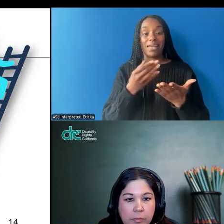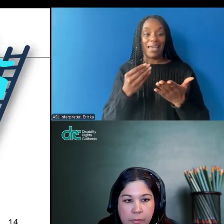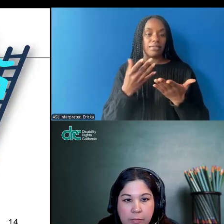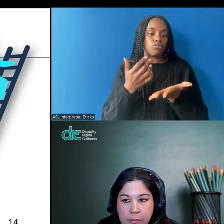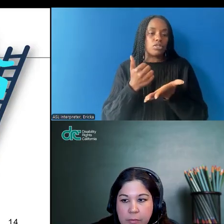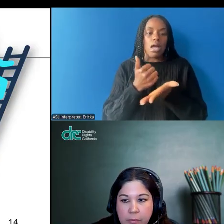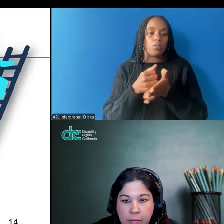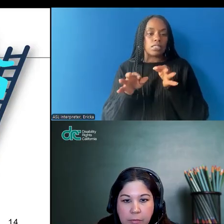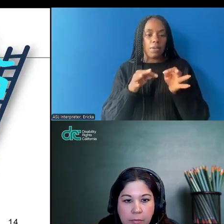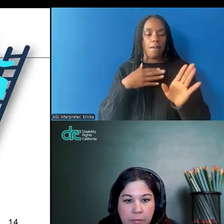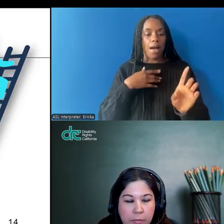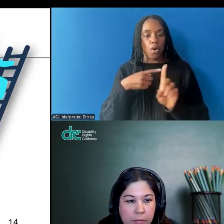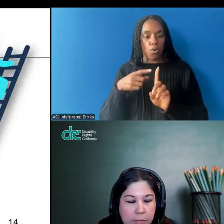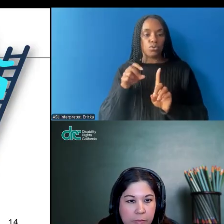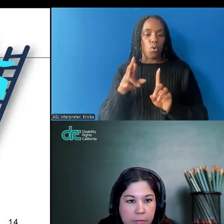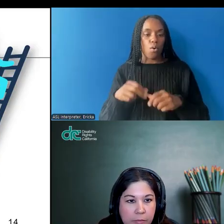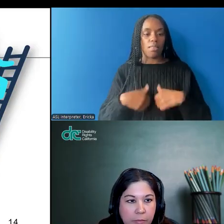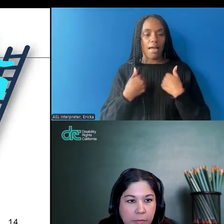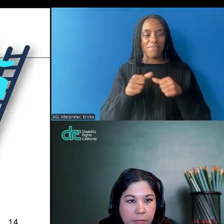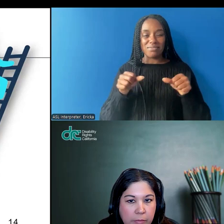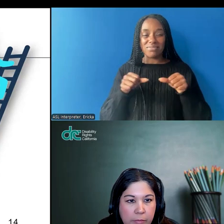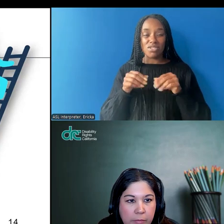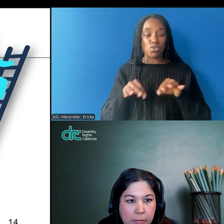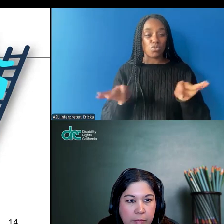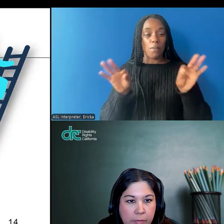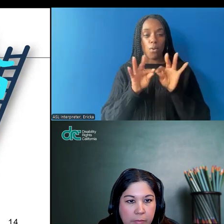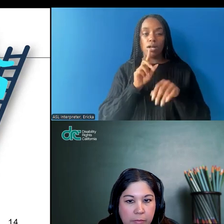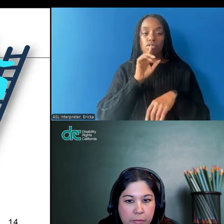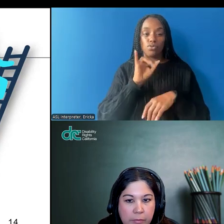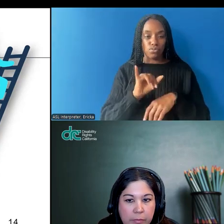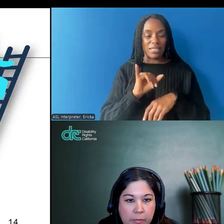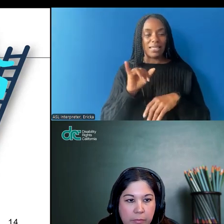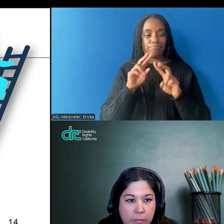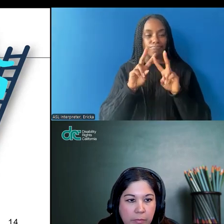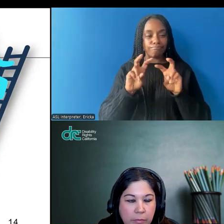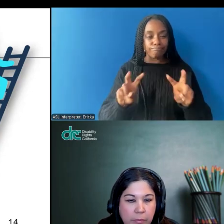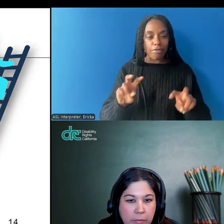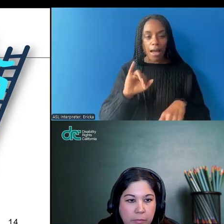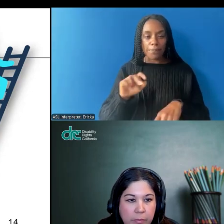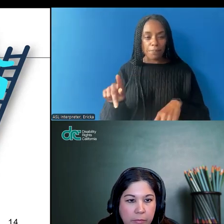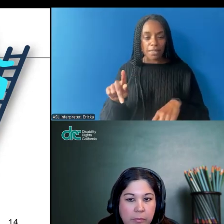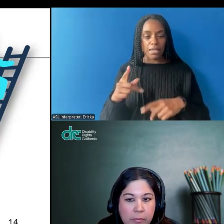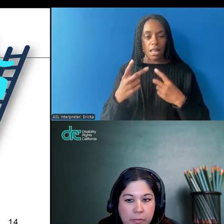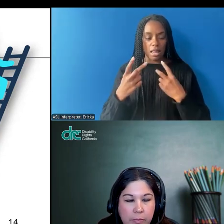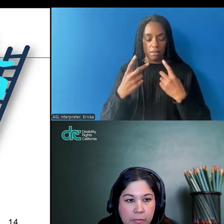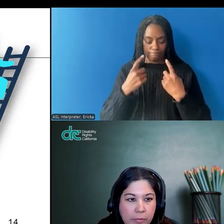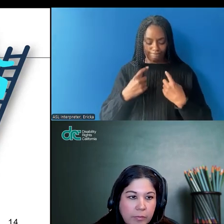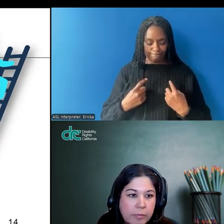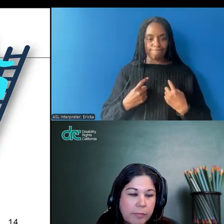So it's very important to really sit with the IPP and ask yourself and go through that series of questions.